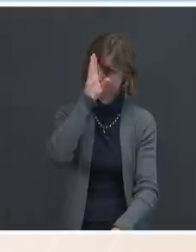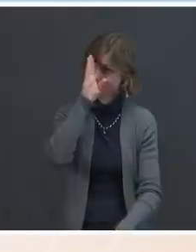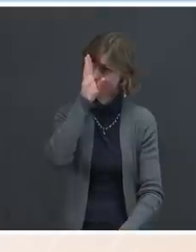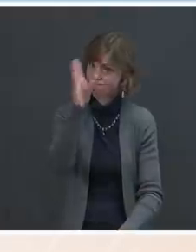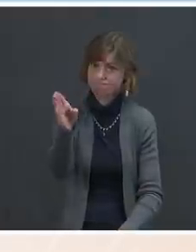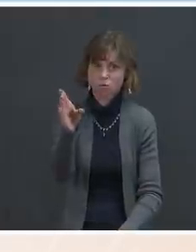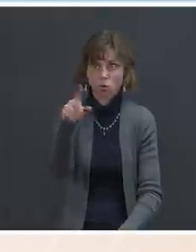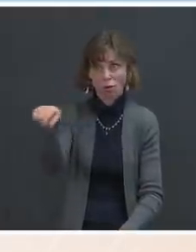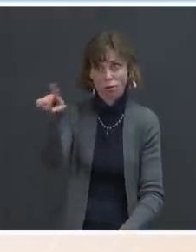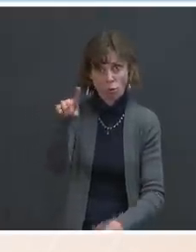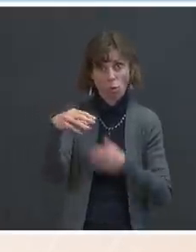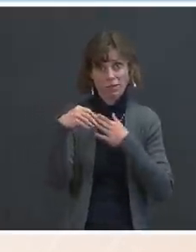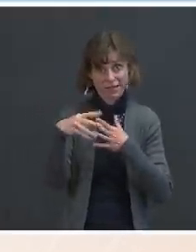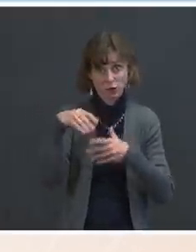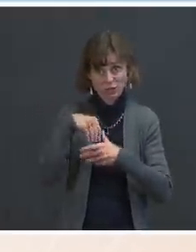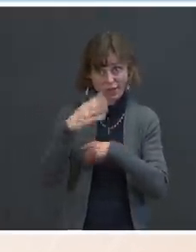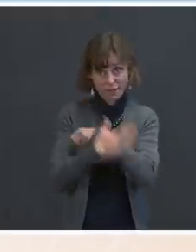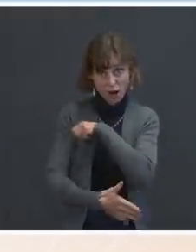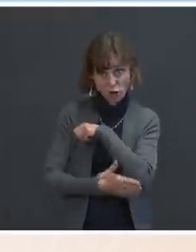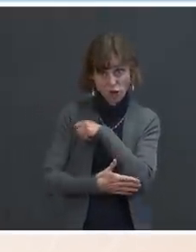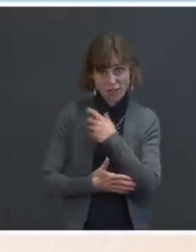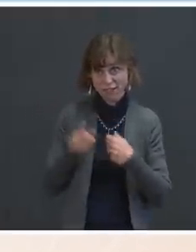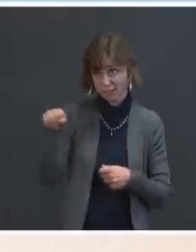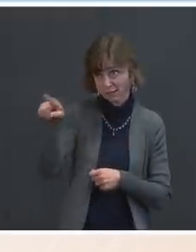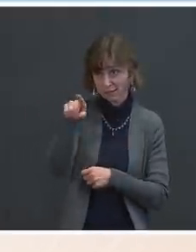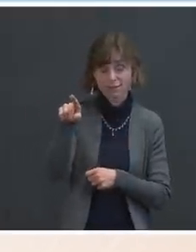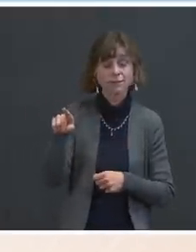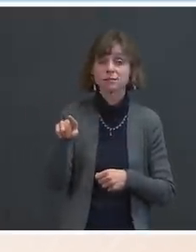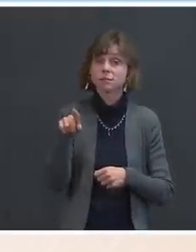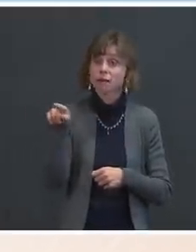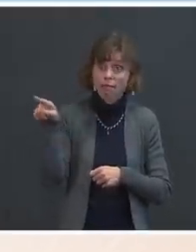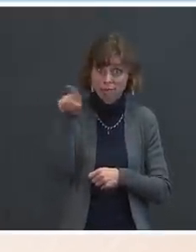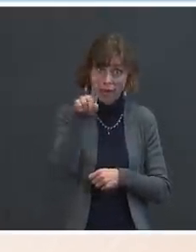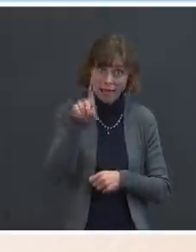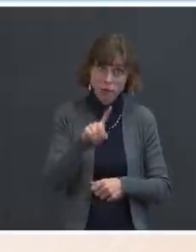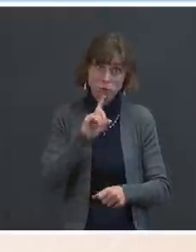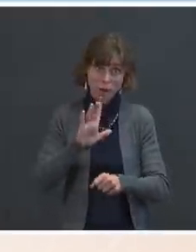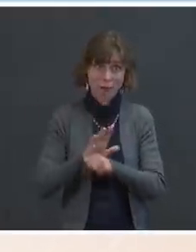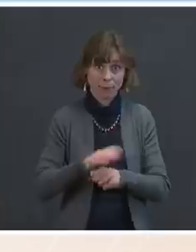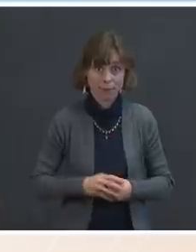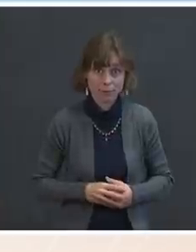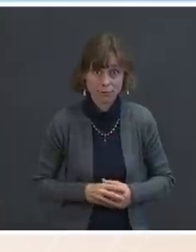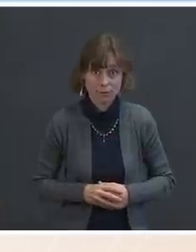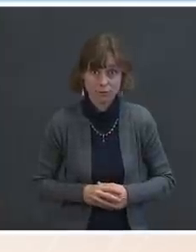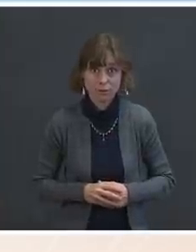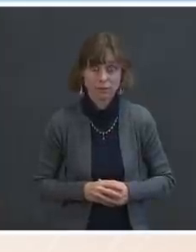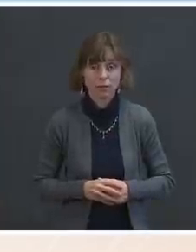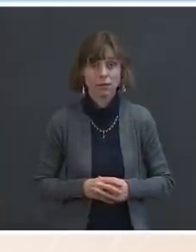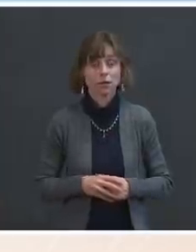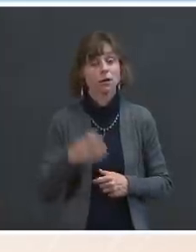from which migrants are coming about commitments that they need to make, because overcoming the reasons people migrate